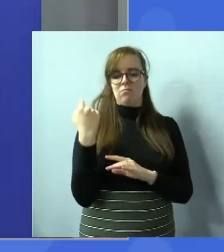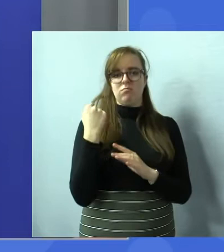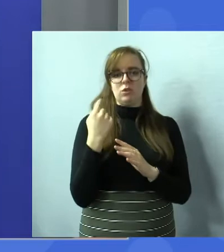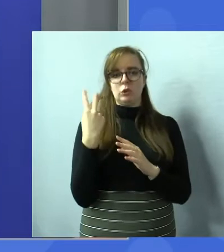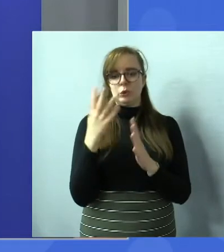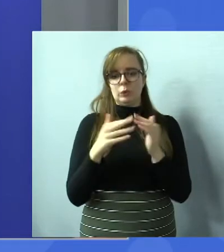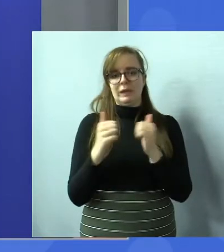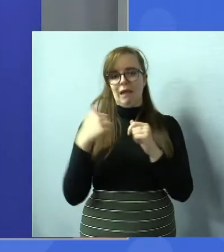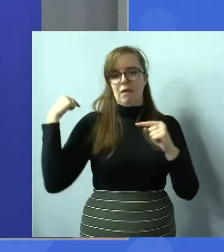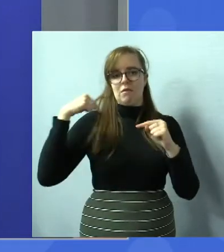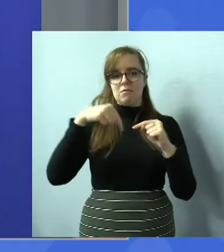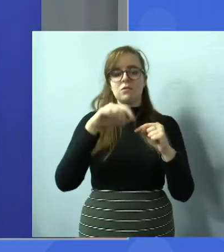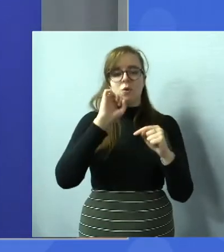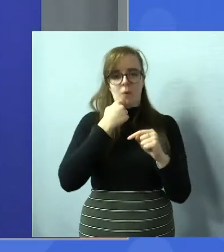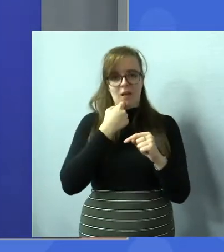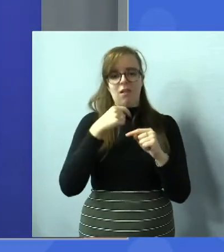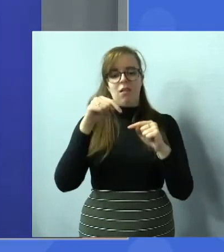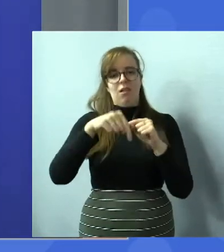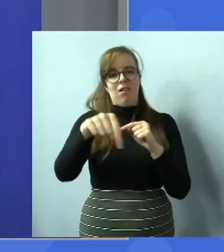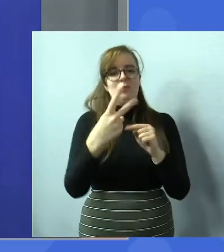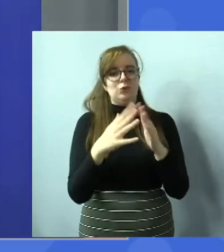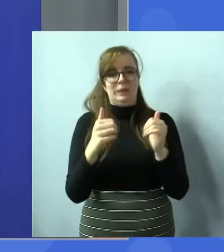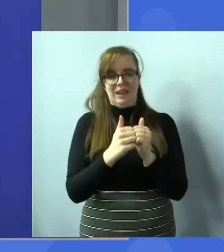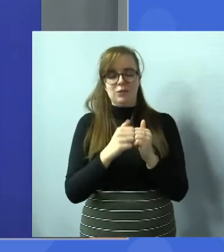be doing it for the next two weekends so we'll be doing that again if you have